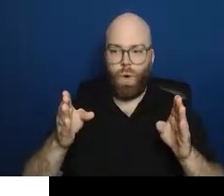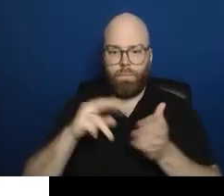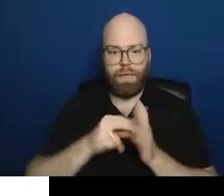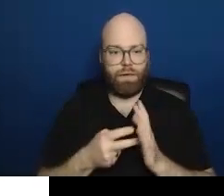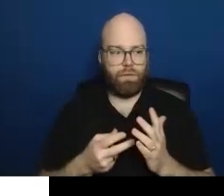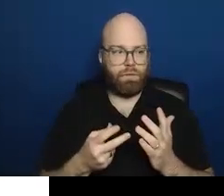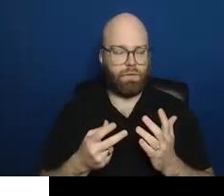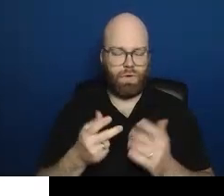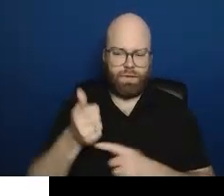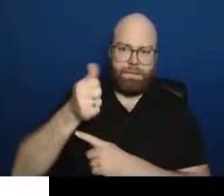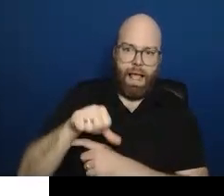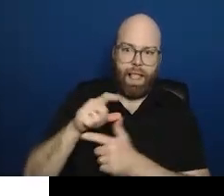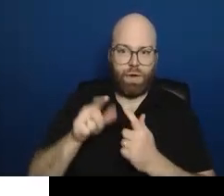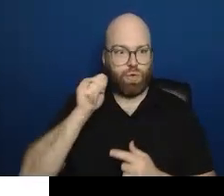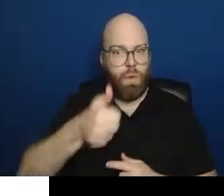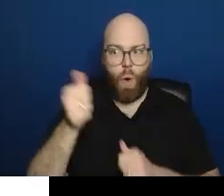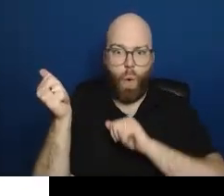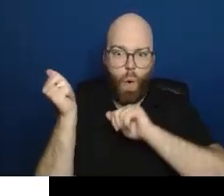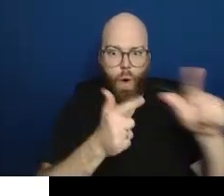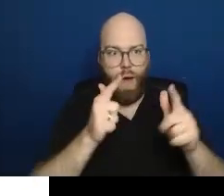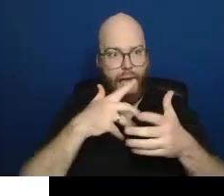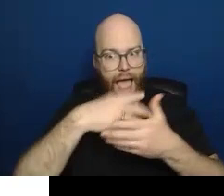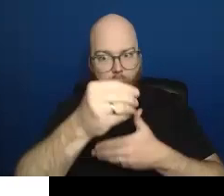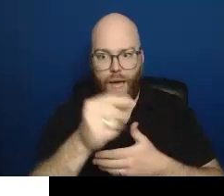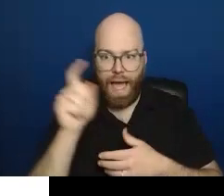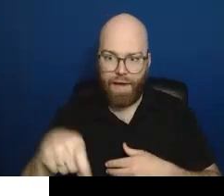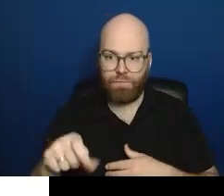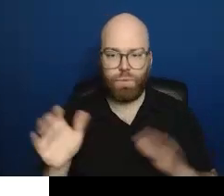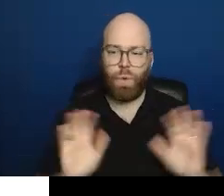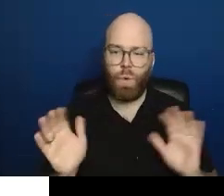So which is why we are strongly encouraging anybody who needs to renew